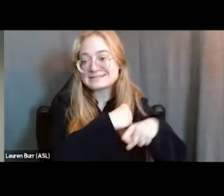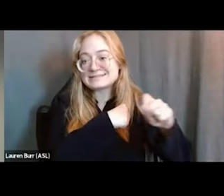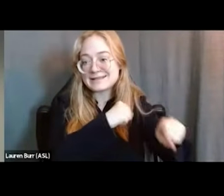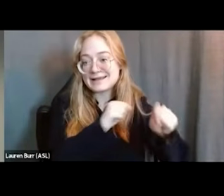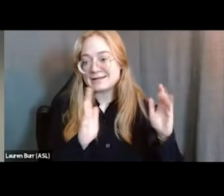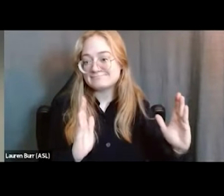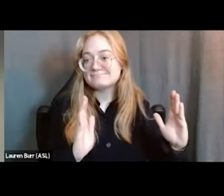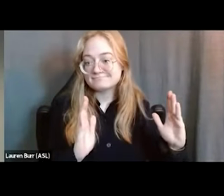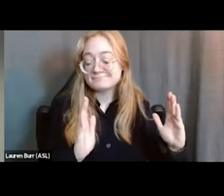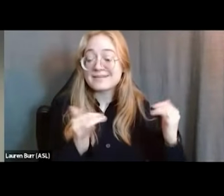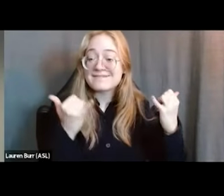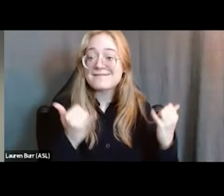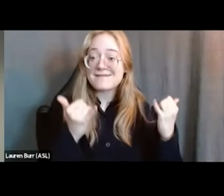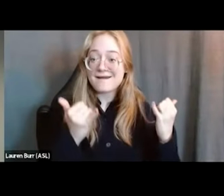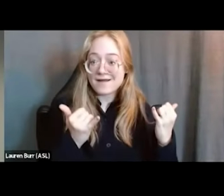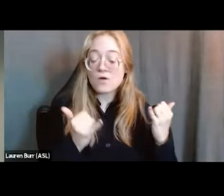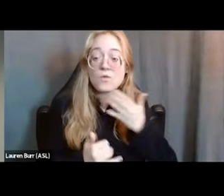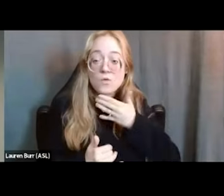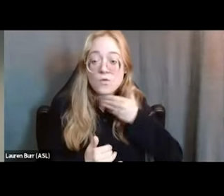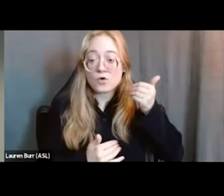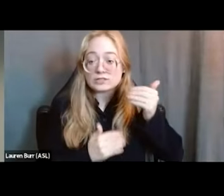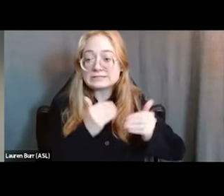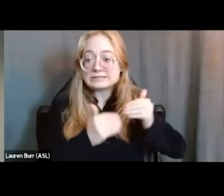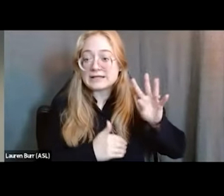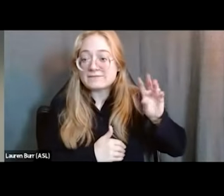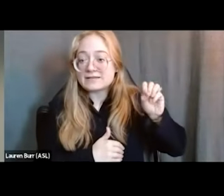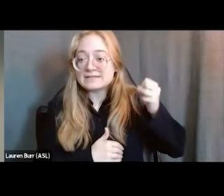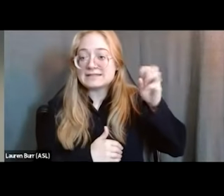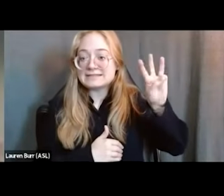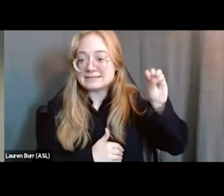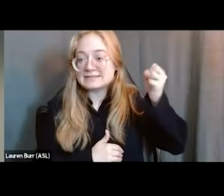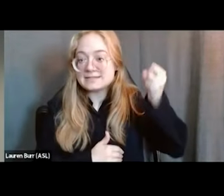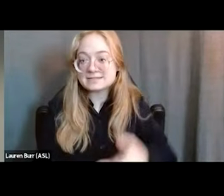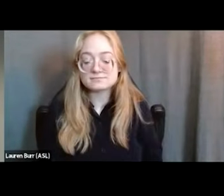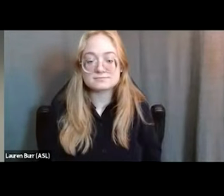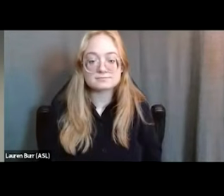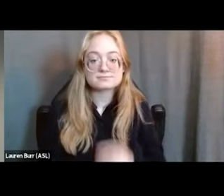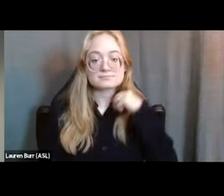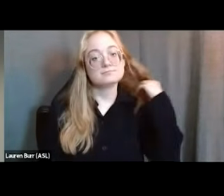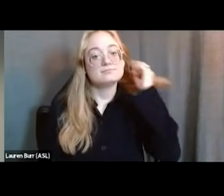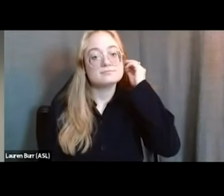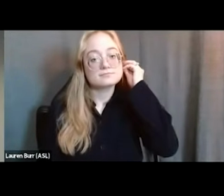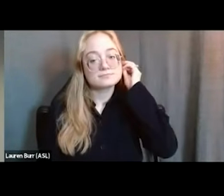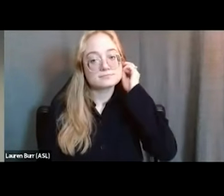and are now entering those older ages of their 50s and 60s. But we also have another significant group of folks